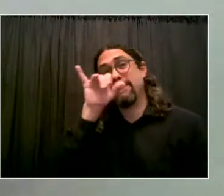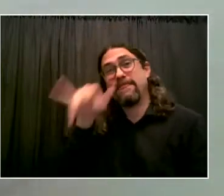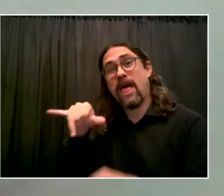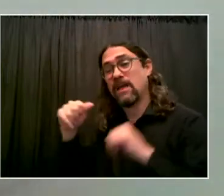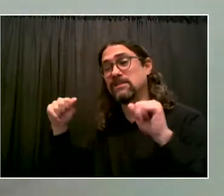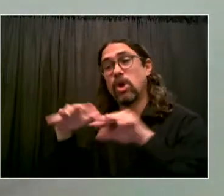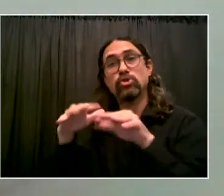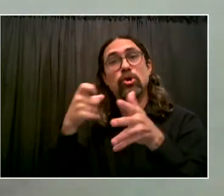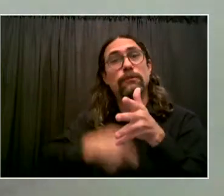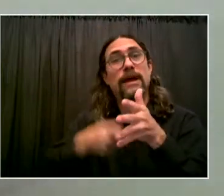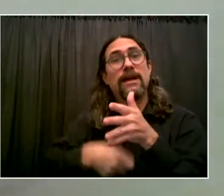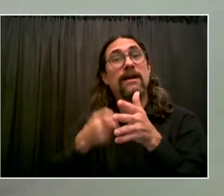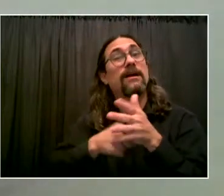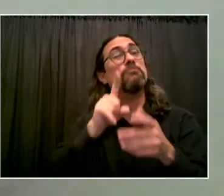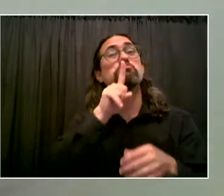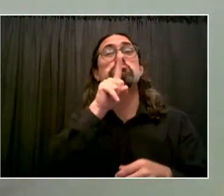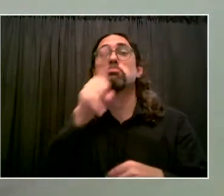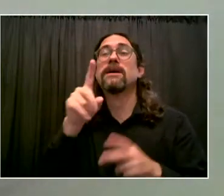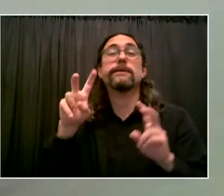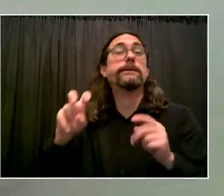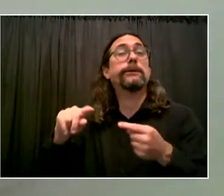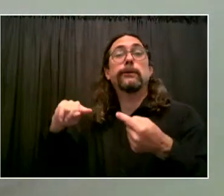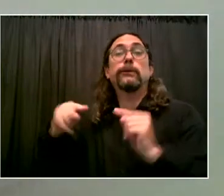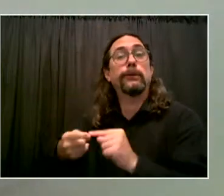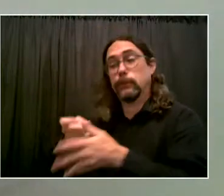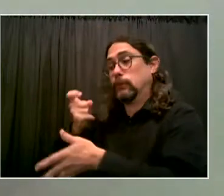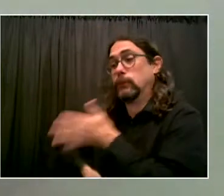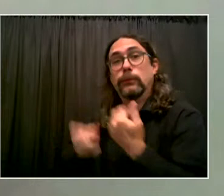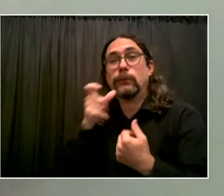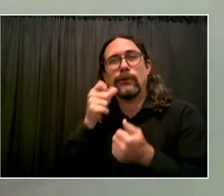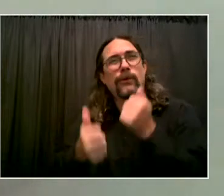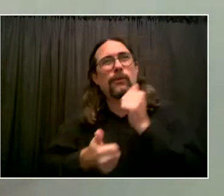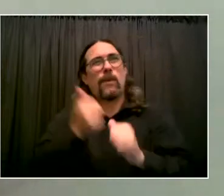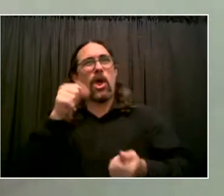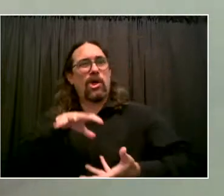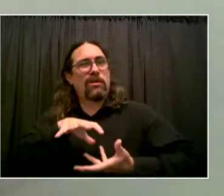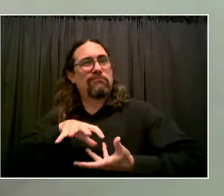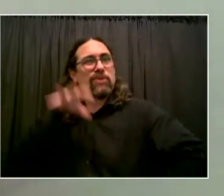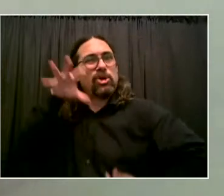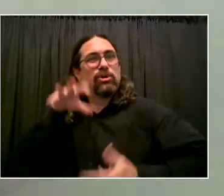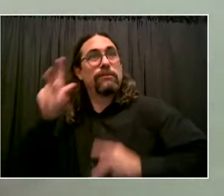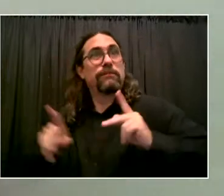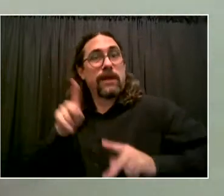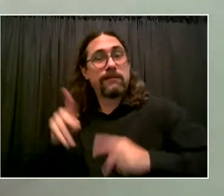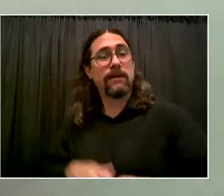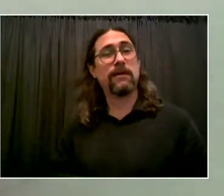CONGESTION FEE, AS PART OF A DAILY COMMUTE